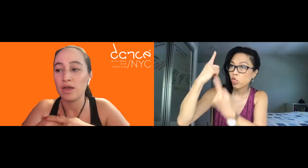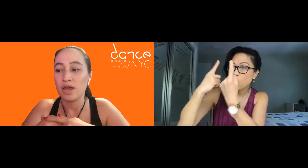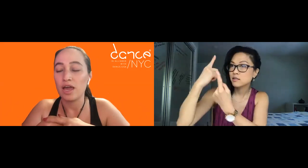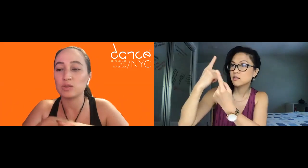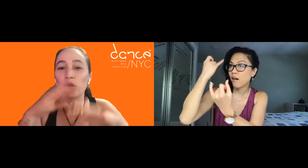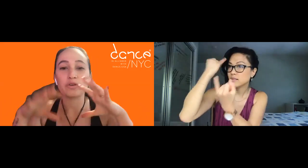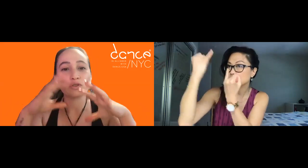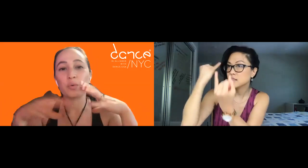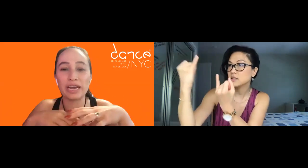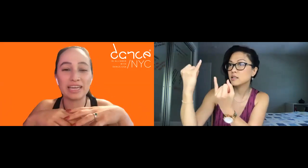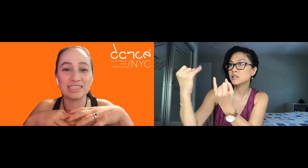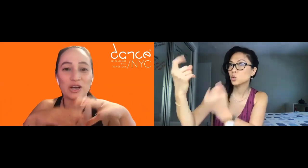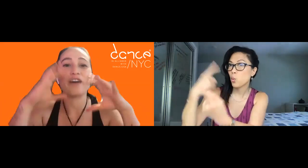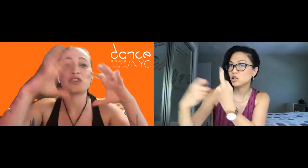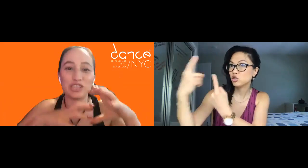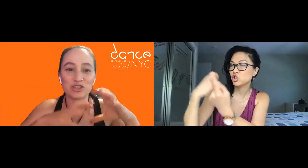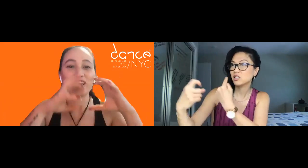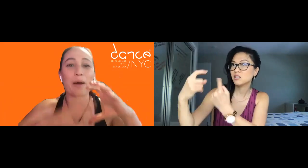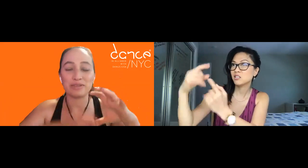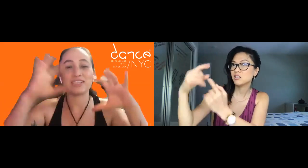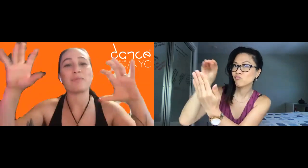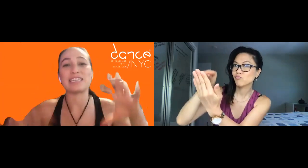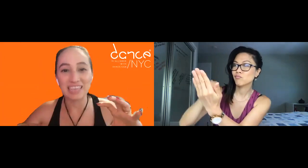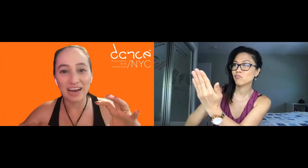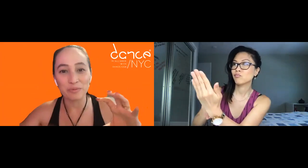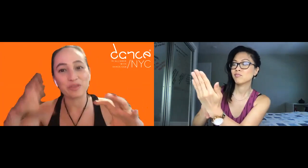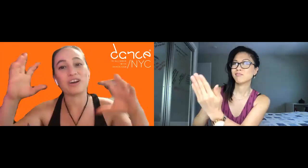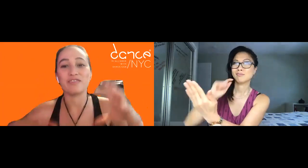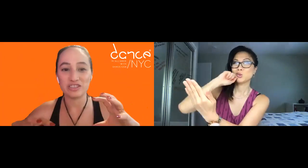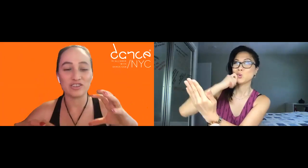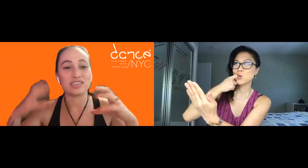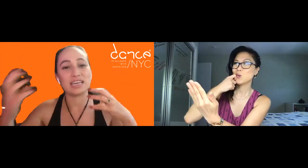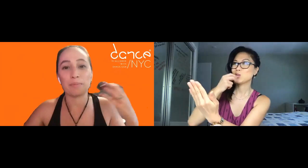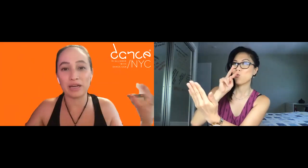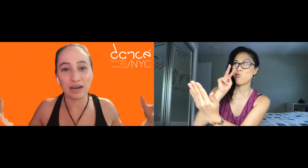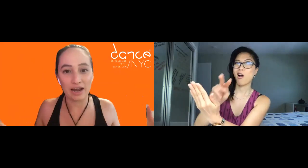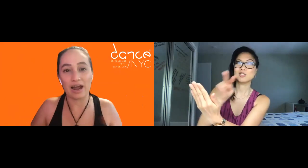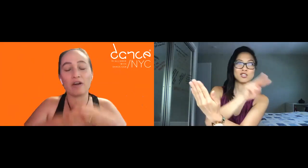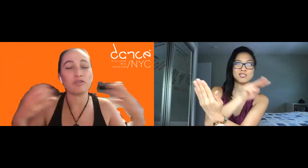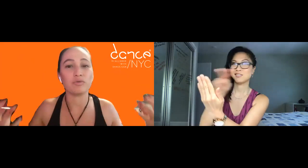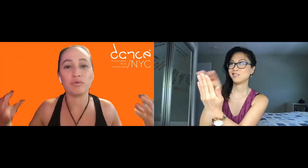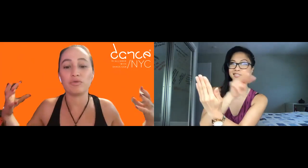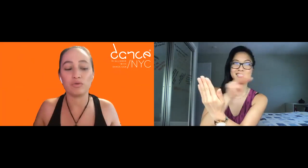Its wonderful to witness the conversation that happens side by side with the conversation that's happening in how you